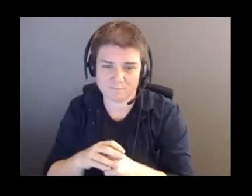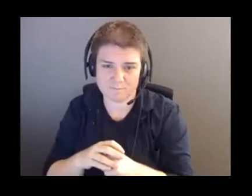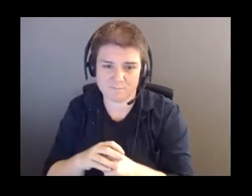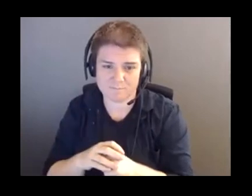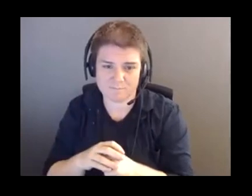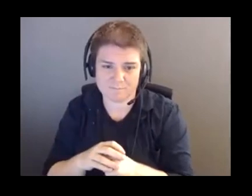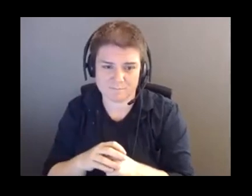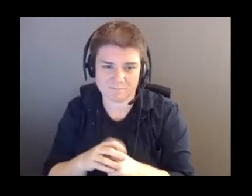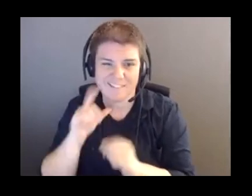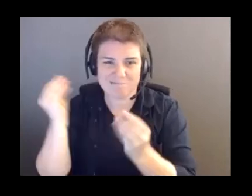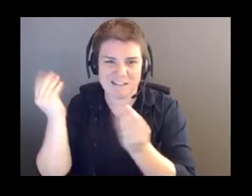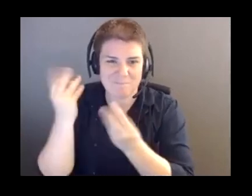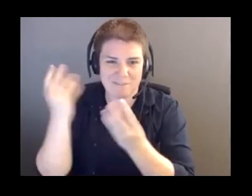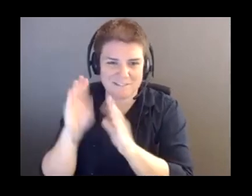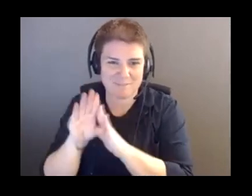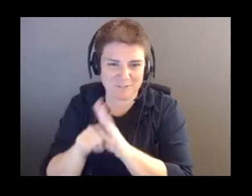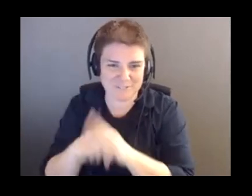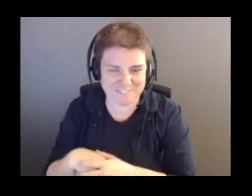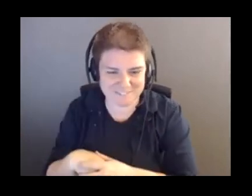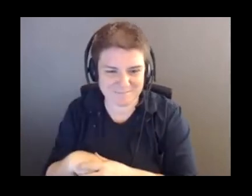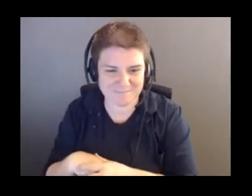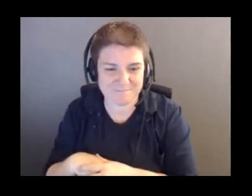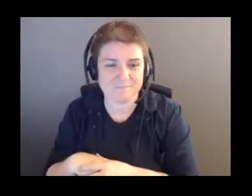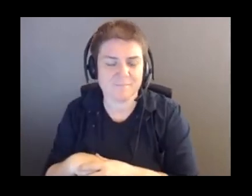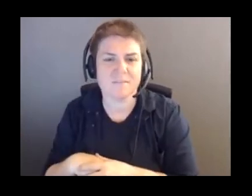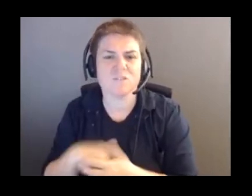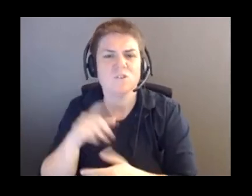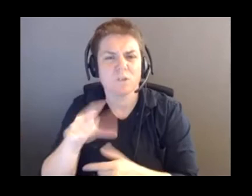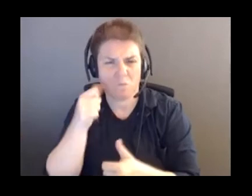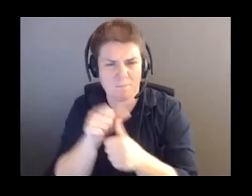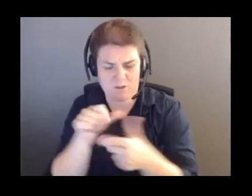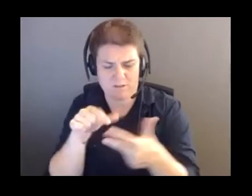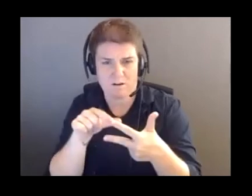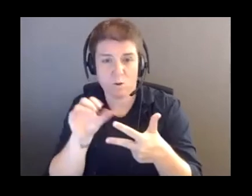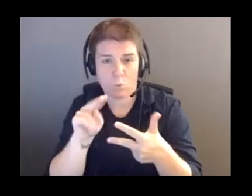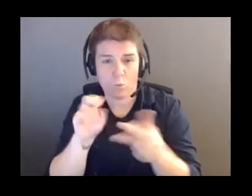Using the approach of one size fits one: what is relevant, important, and reflective of